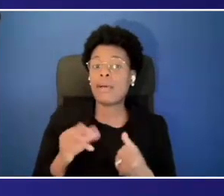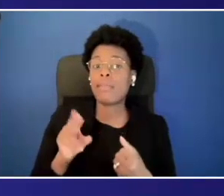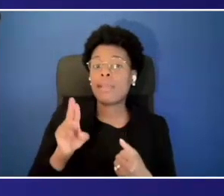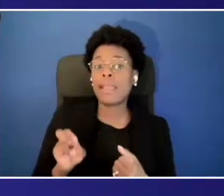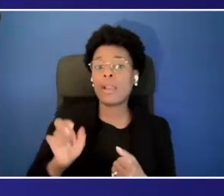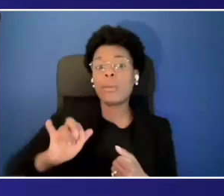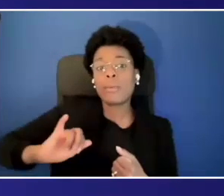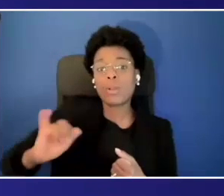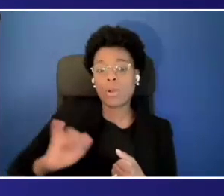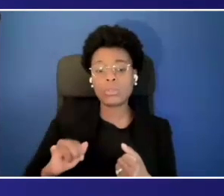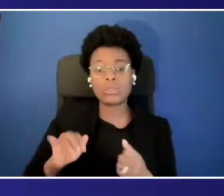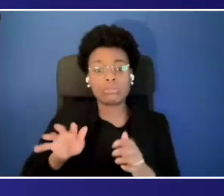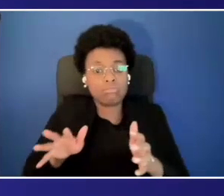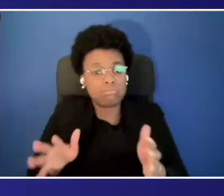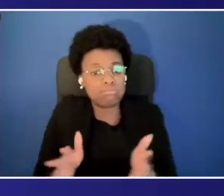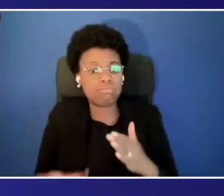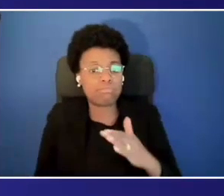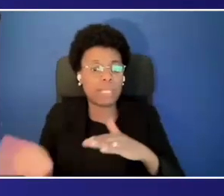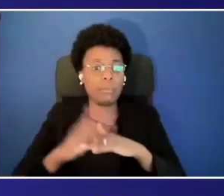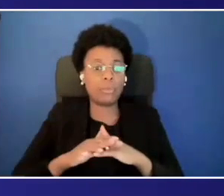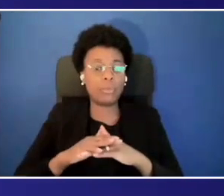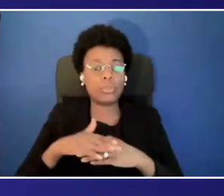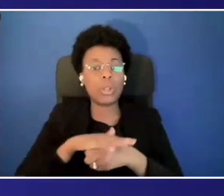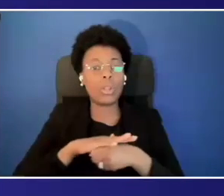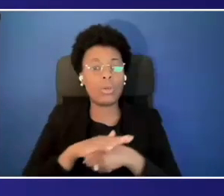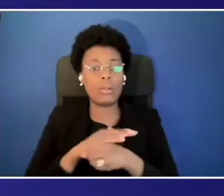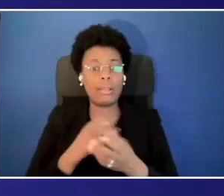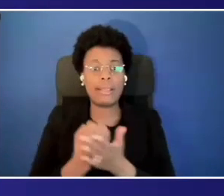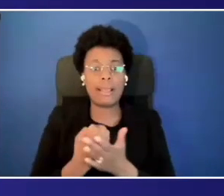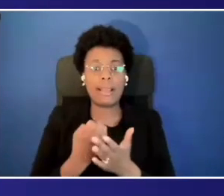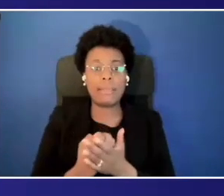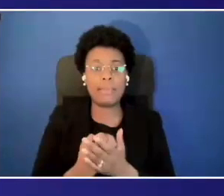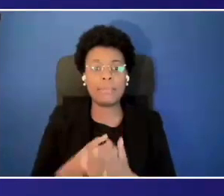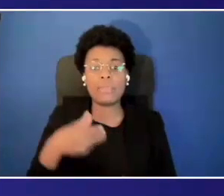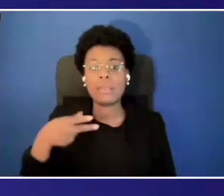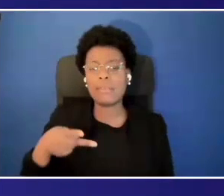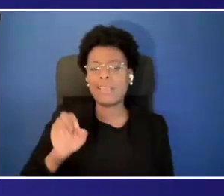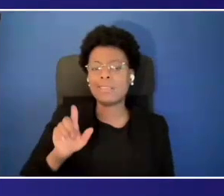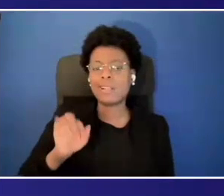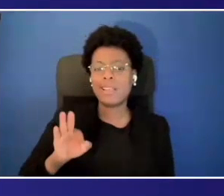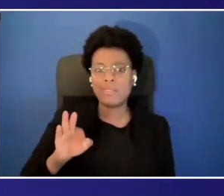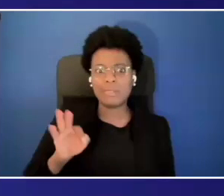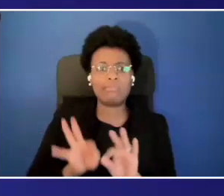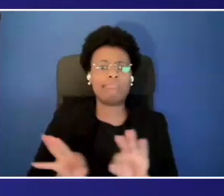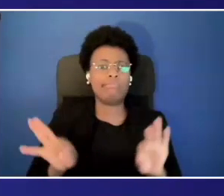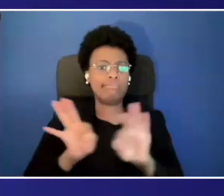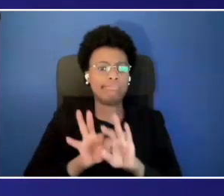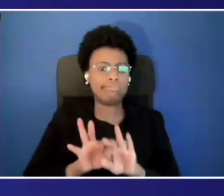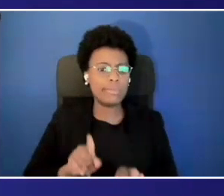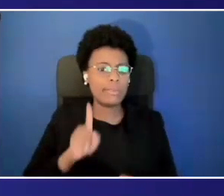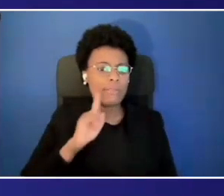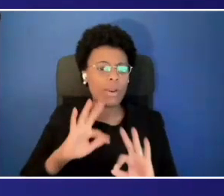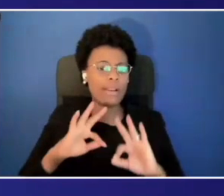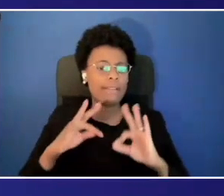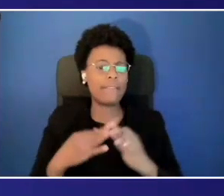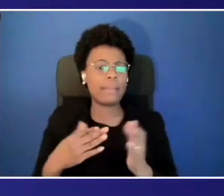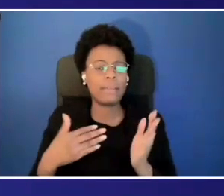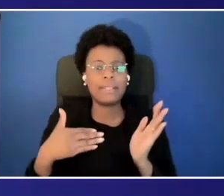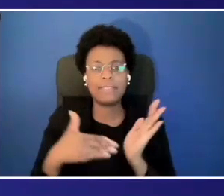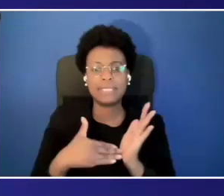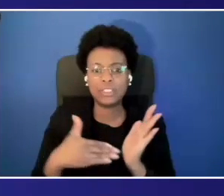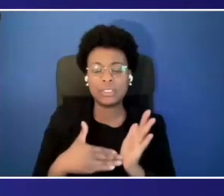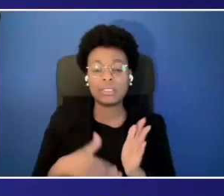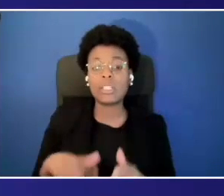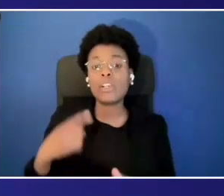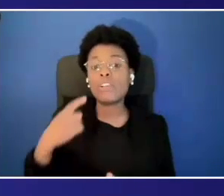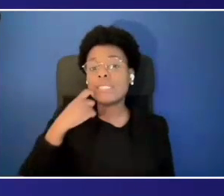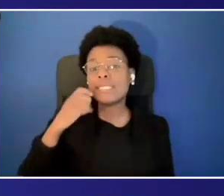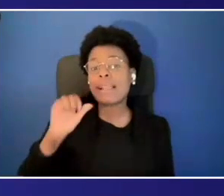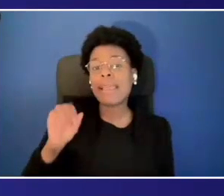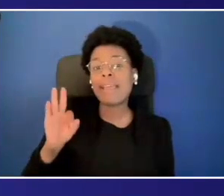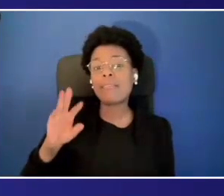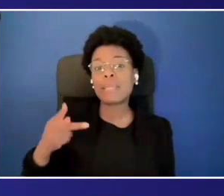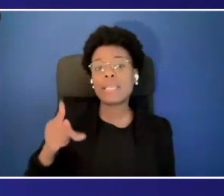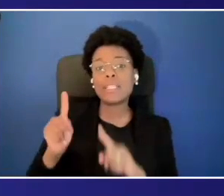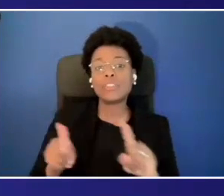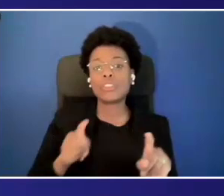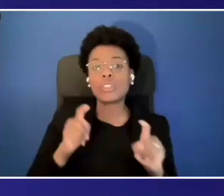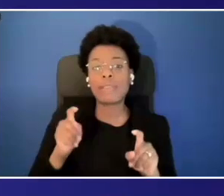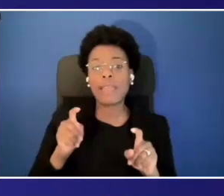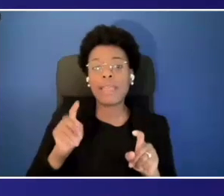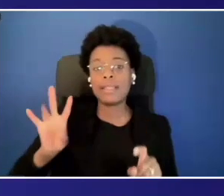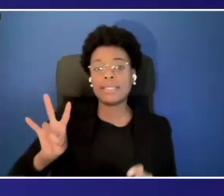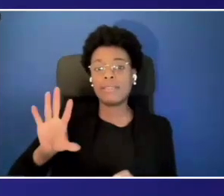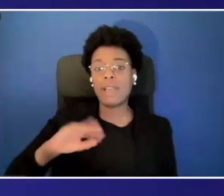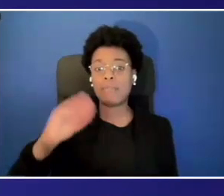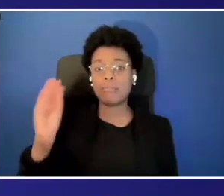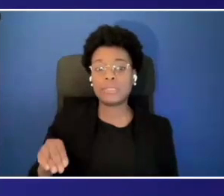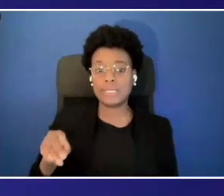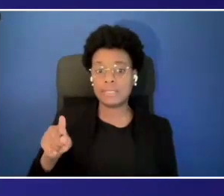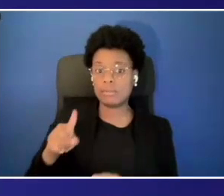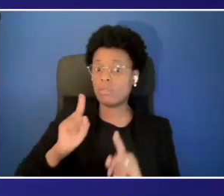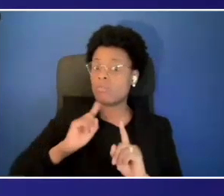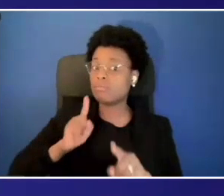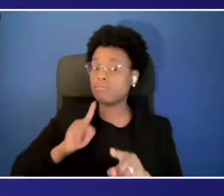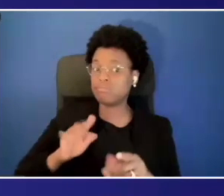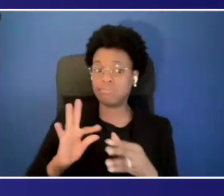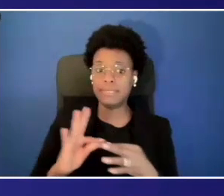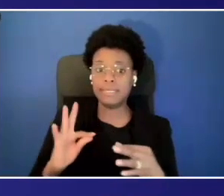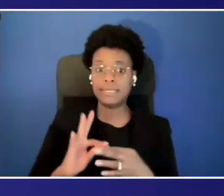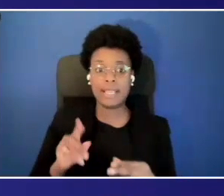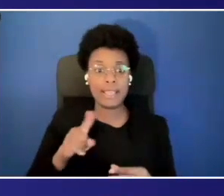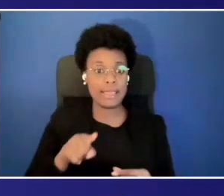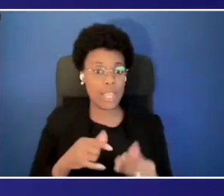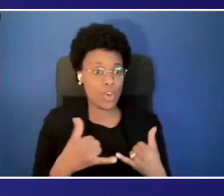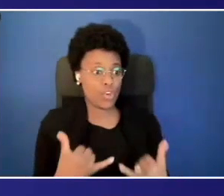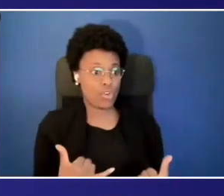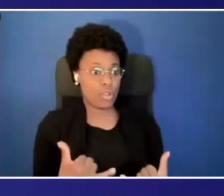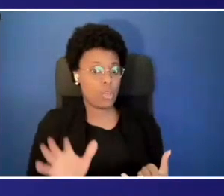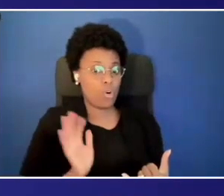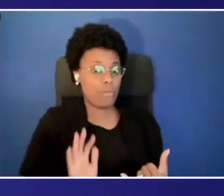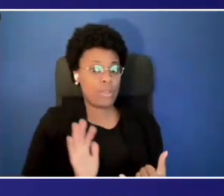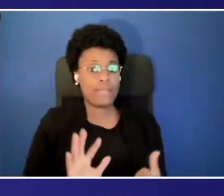The public service loan forgiveness program has been especially important for family physicians. In a recent AFP survey, more than 75% of respondents said they were either currently or had previously been enrolled in PSLF.